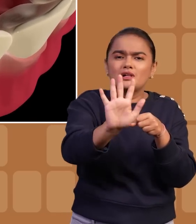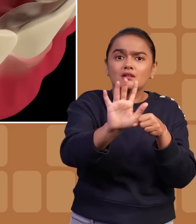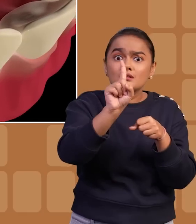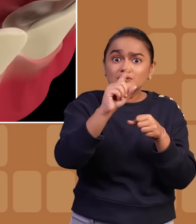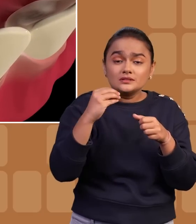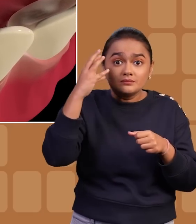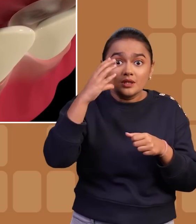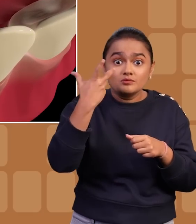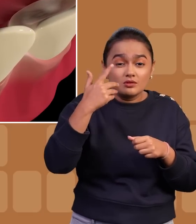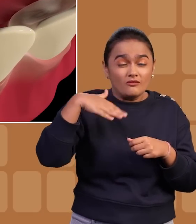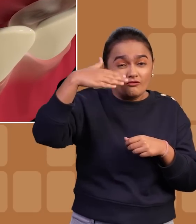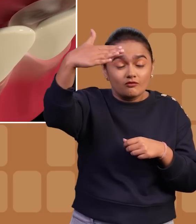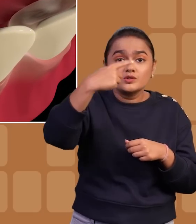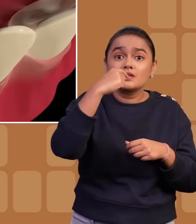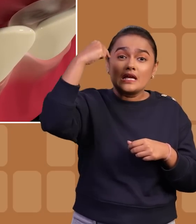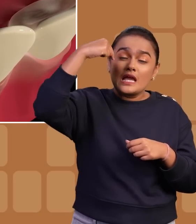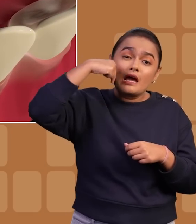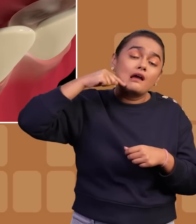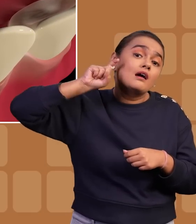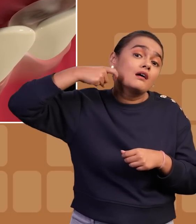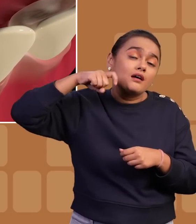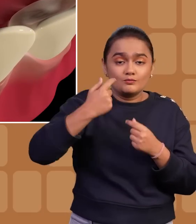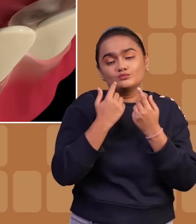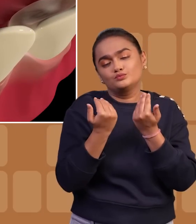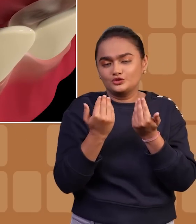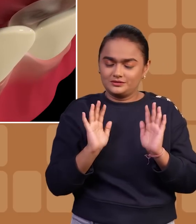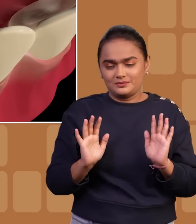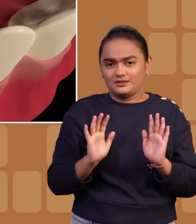But in such cases sometimes, root canal could be needed in the future.